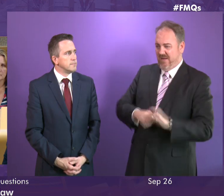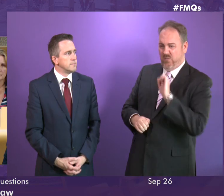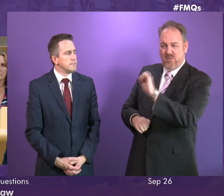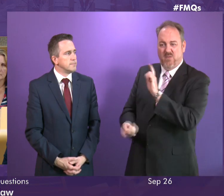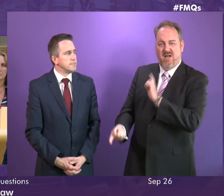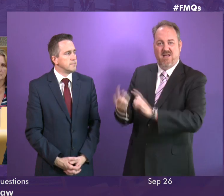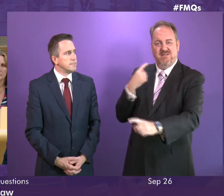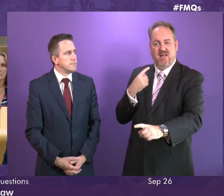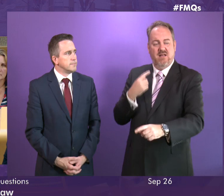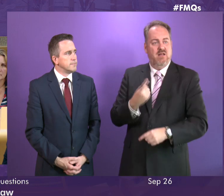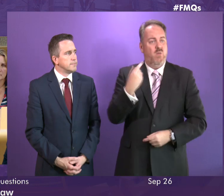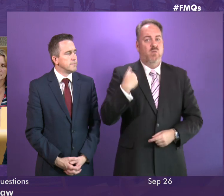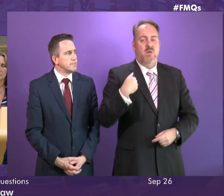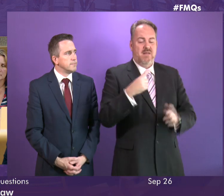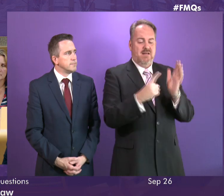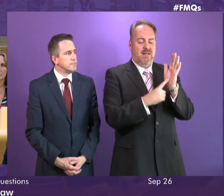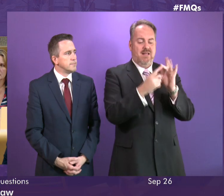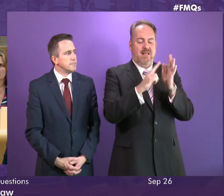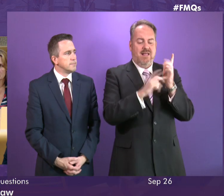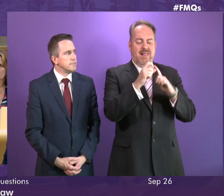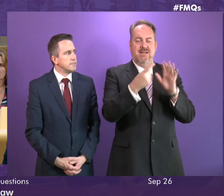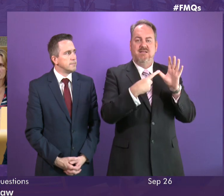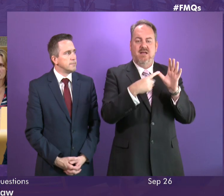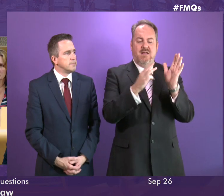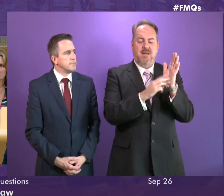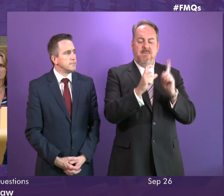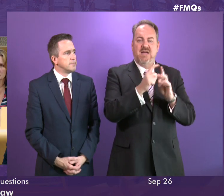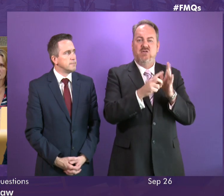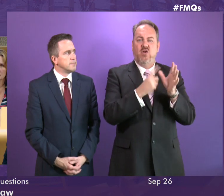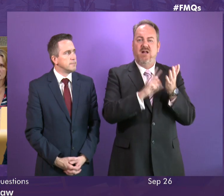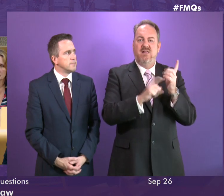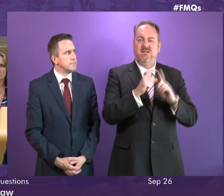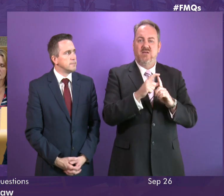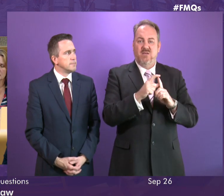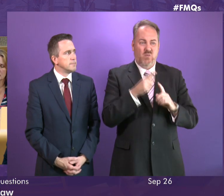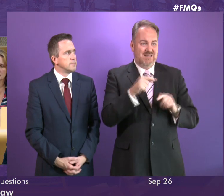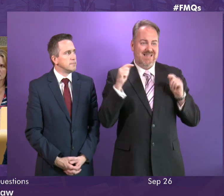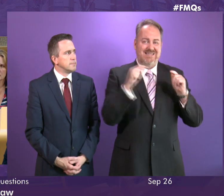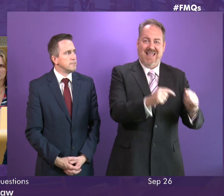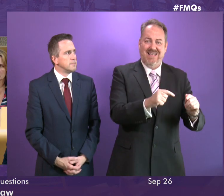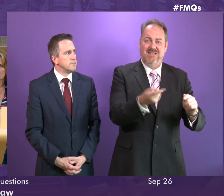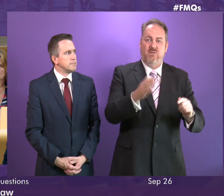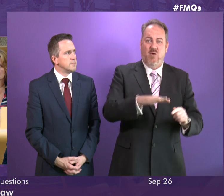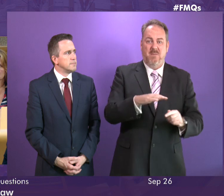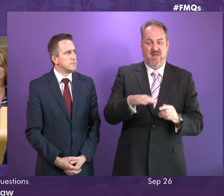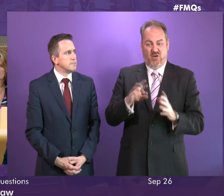Linda McDonald was attacked in Dundee by a convicted murderer who had been released on home leave. She has this to say: